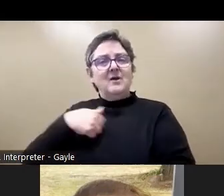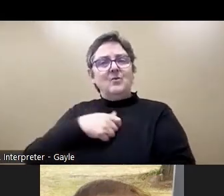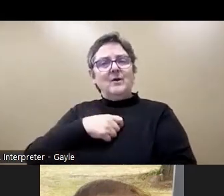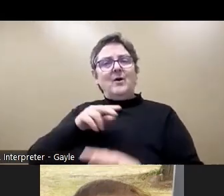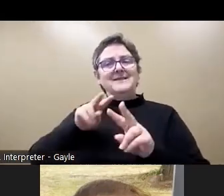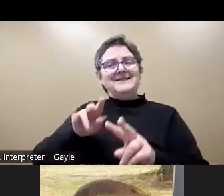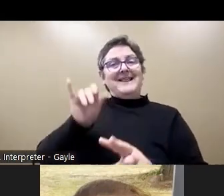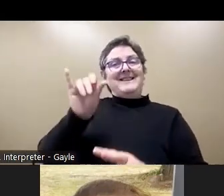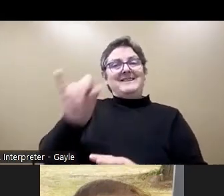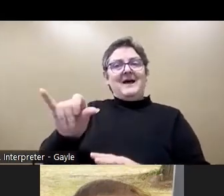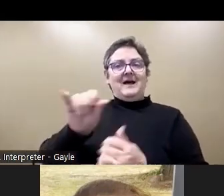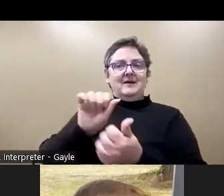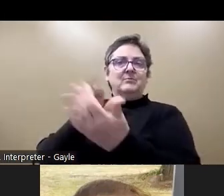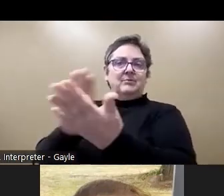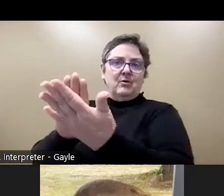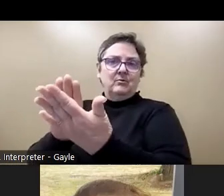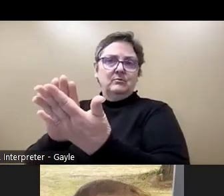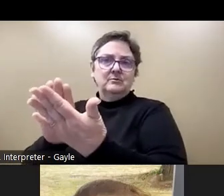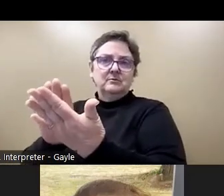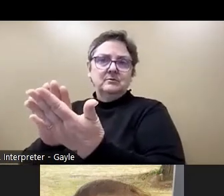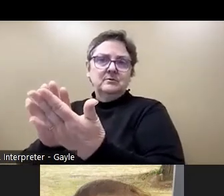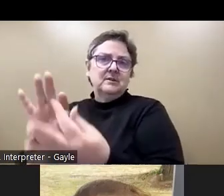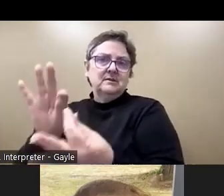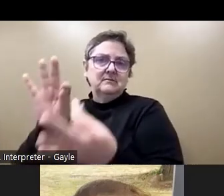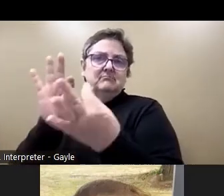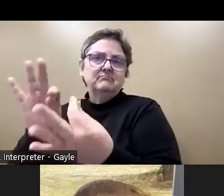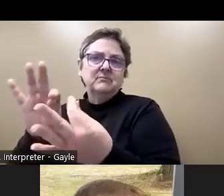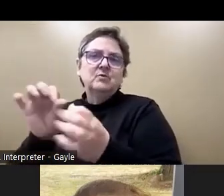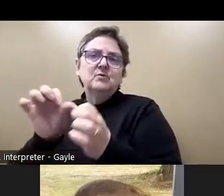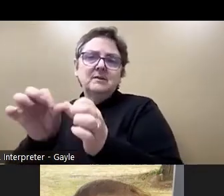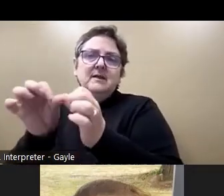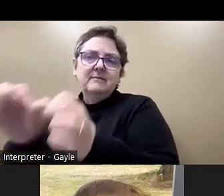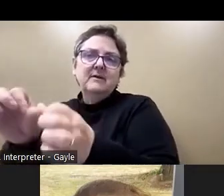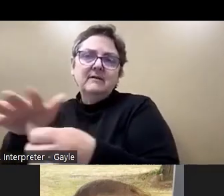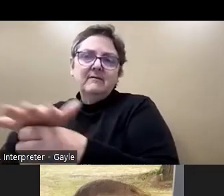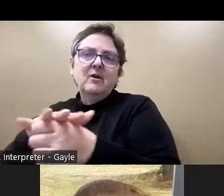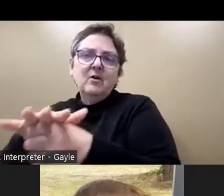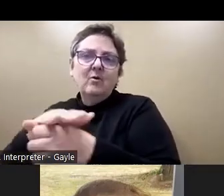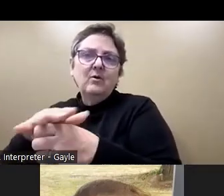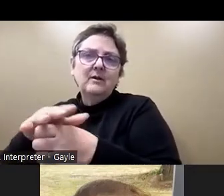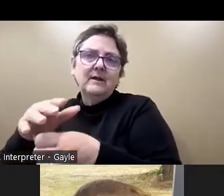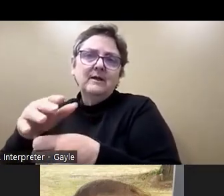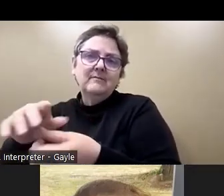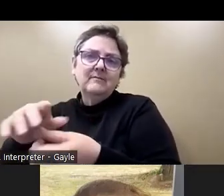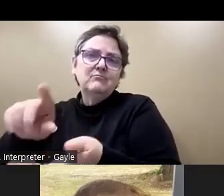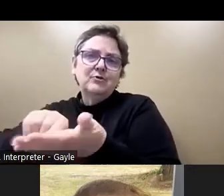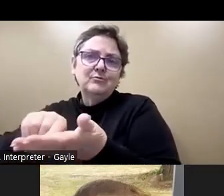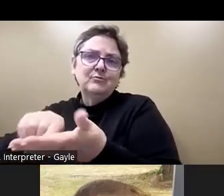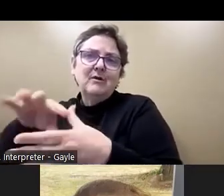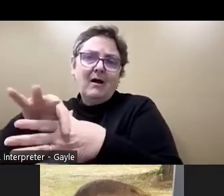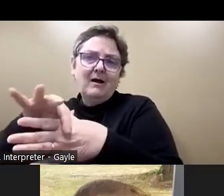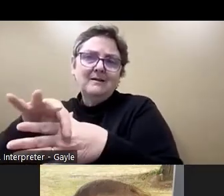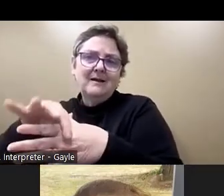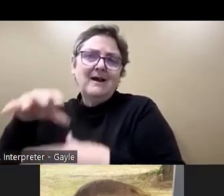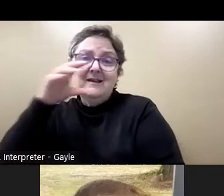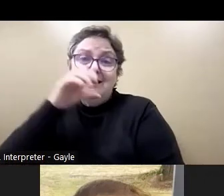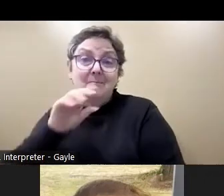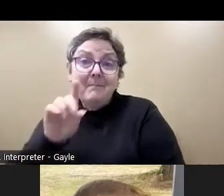sustainability for locally produced content. So I guess, maybe Michael, if you wanna say more about,